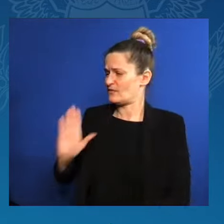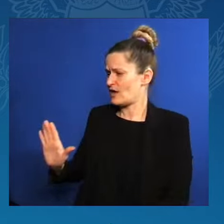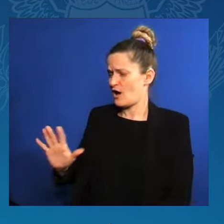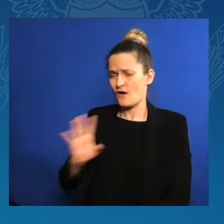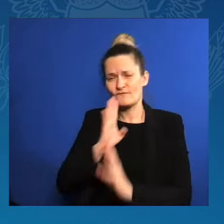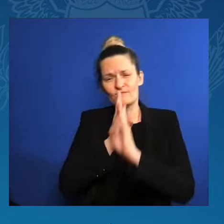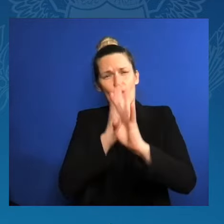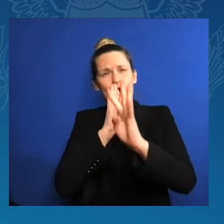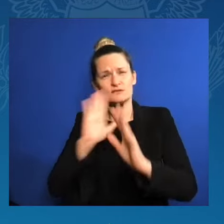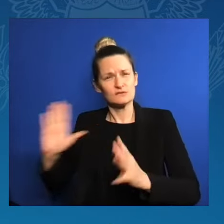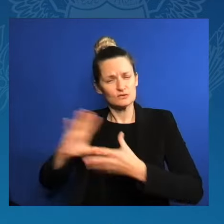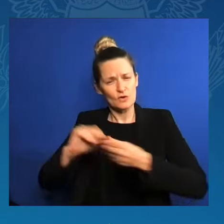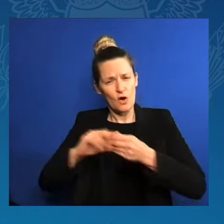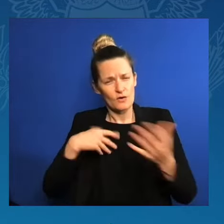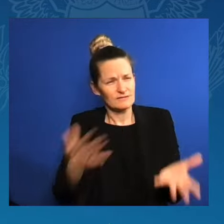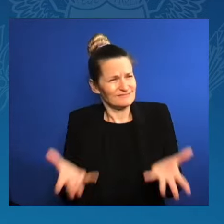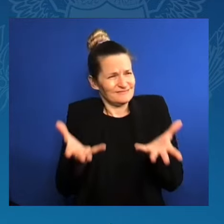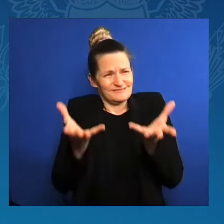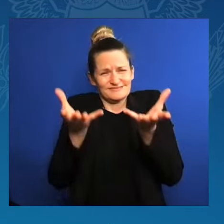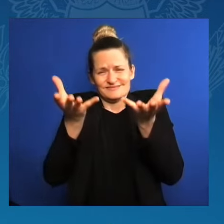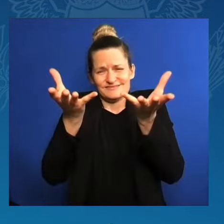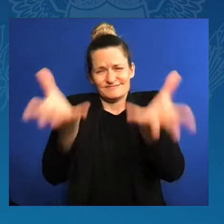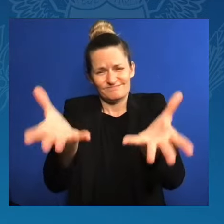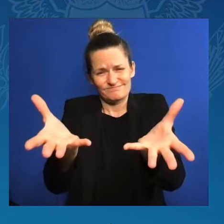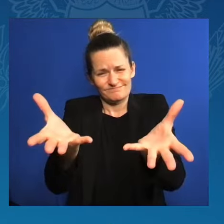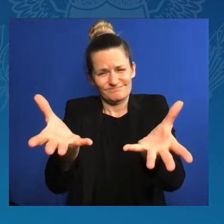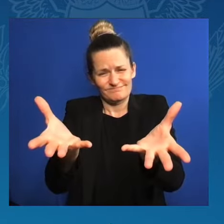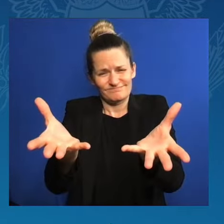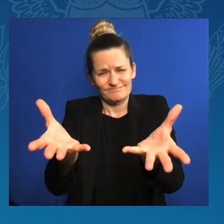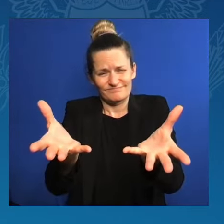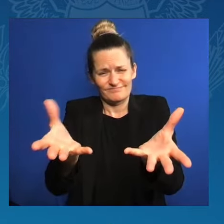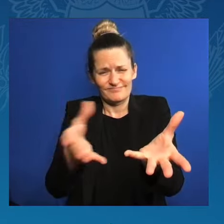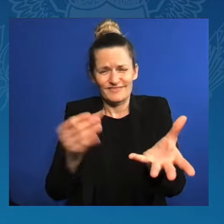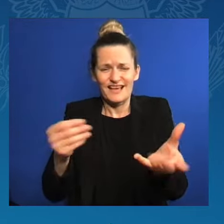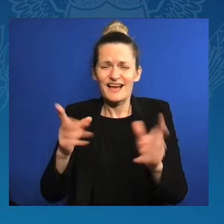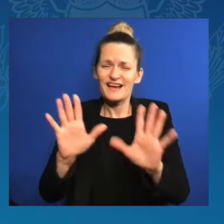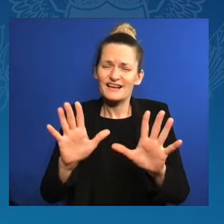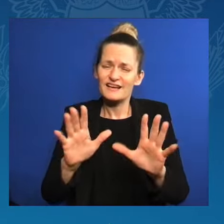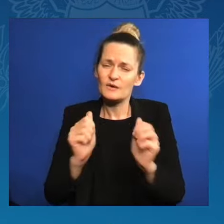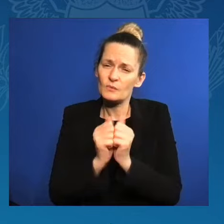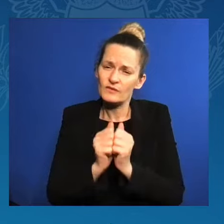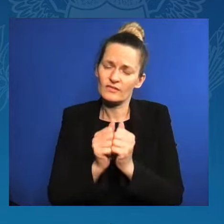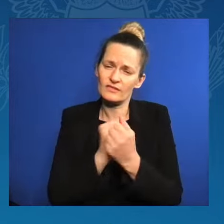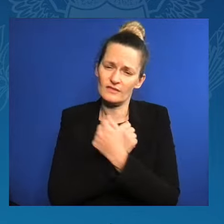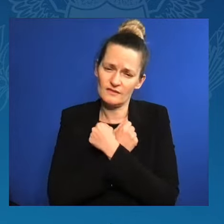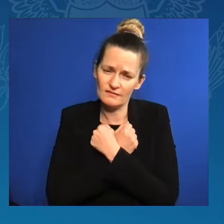and in love, and with a sense of empathy and agreement